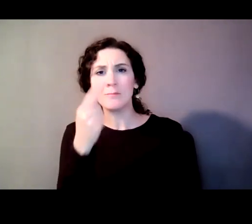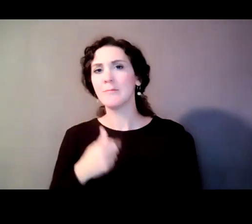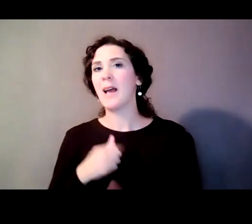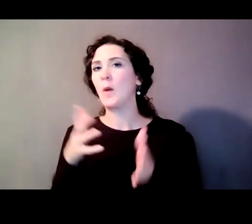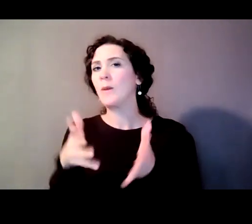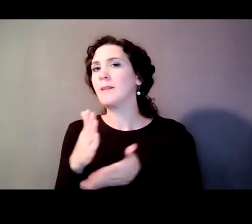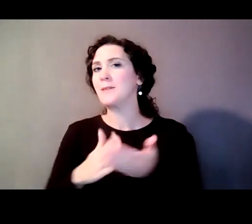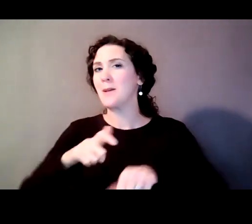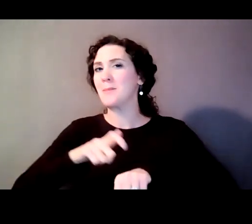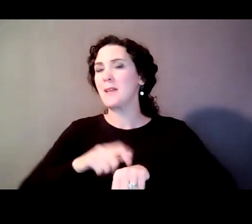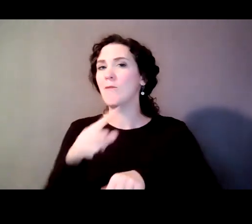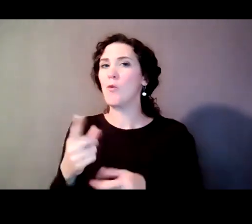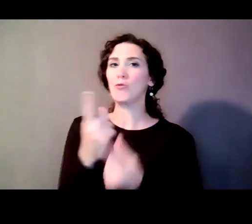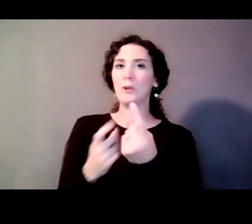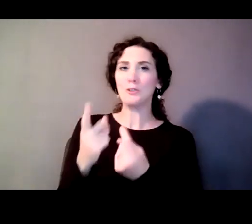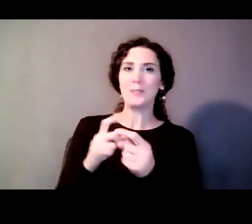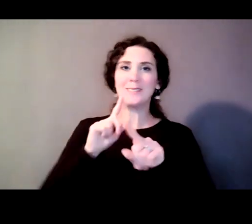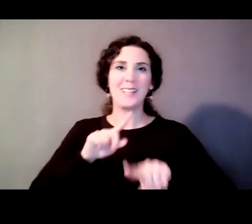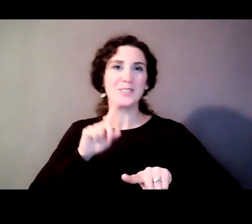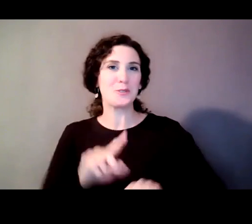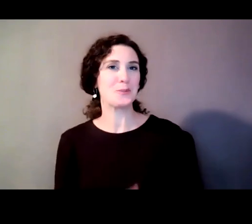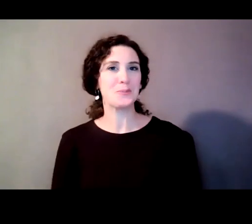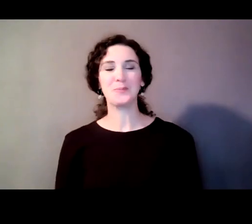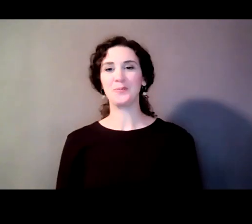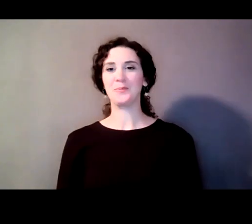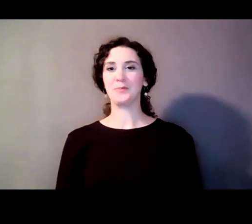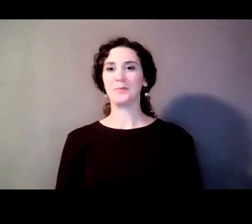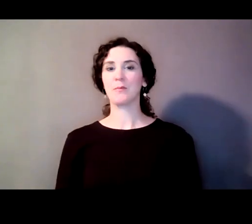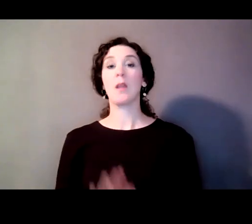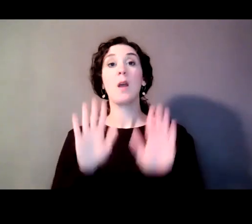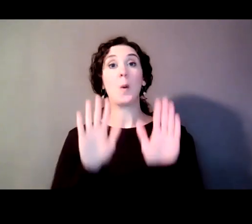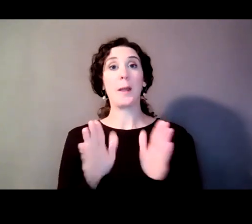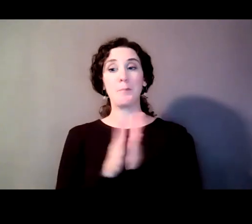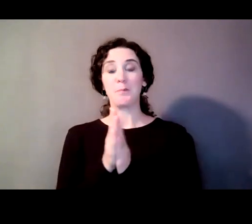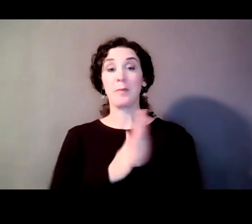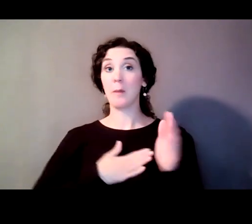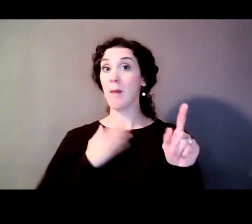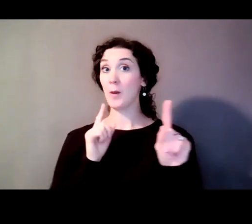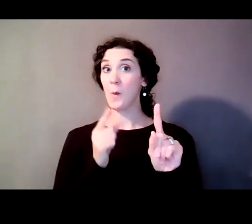and dialogue together if we can do that. What I am going to try to do in this time